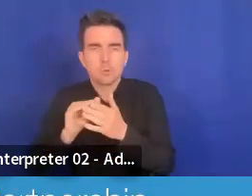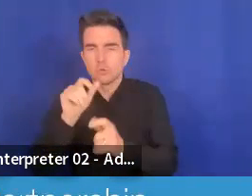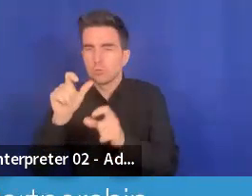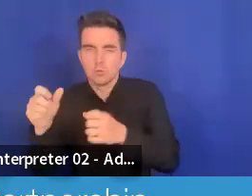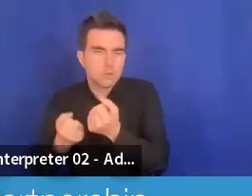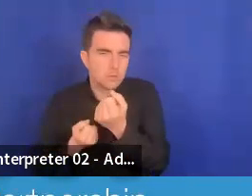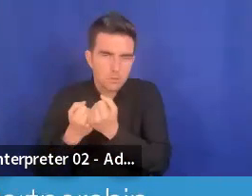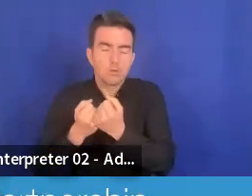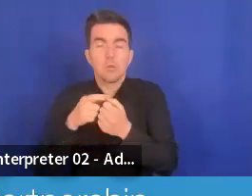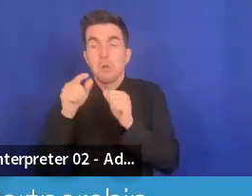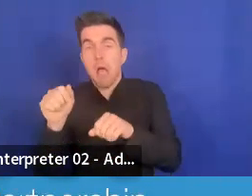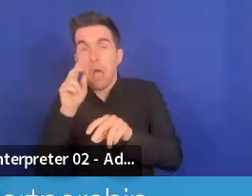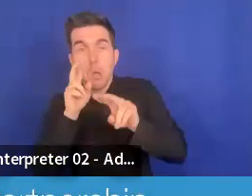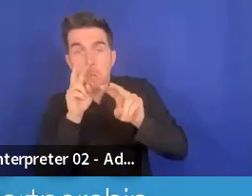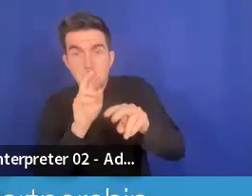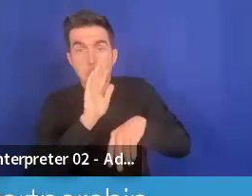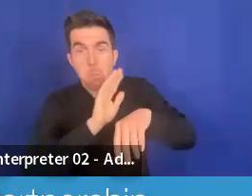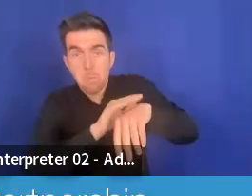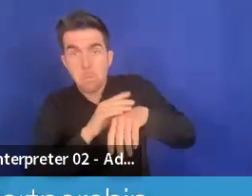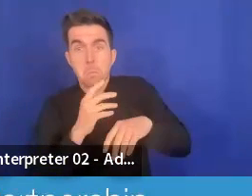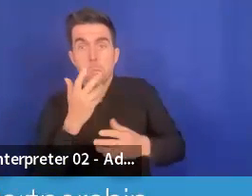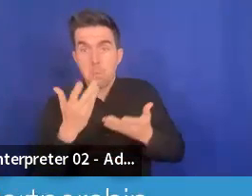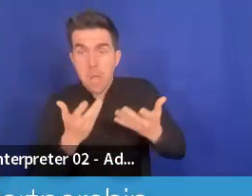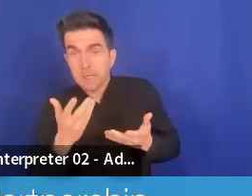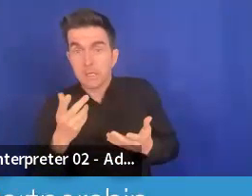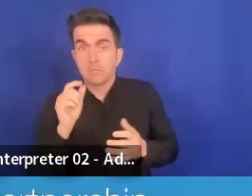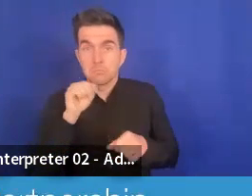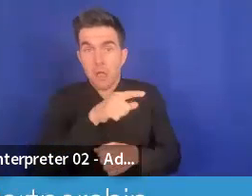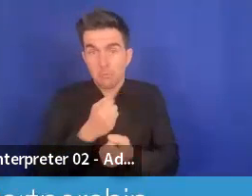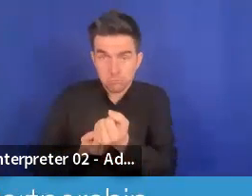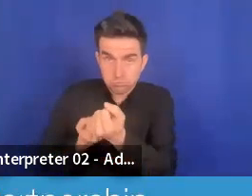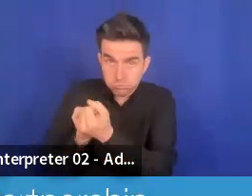to get some support there. We are happy to support in any other way.